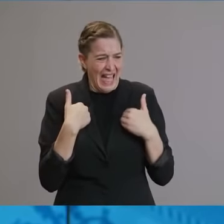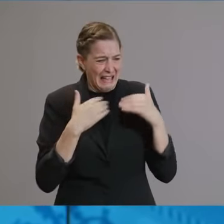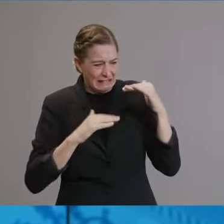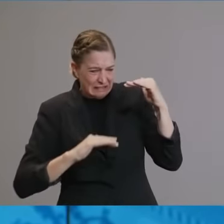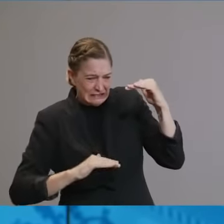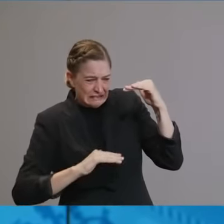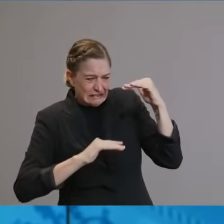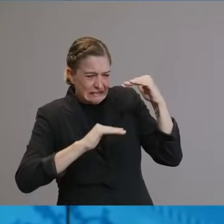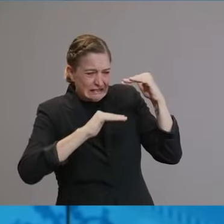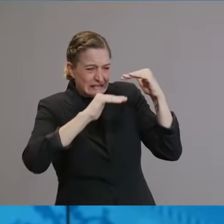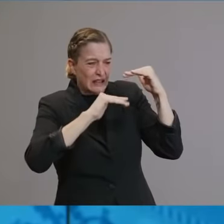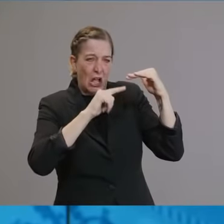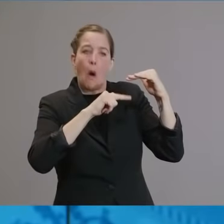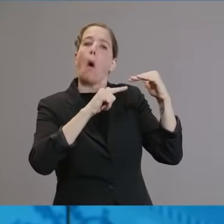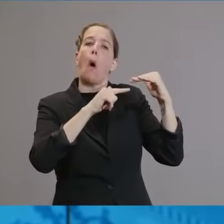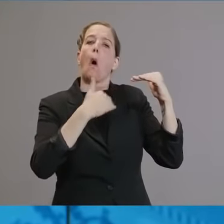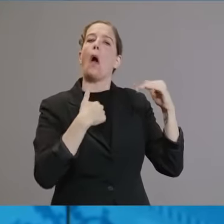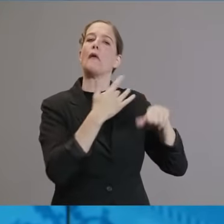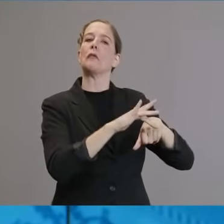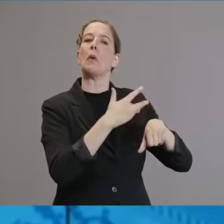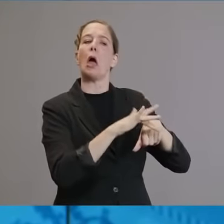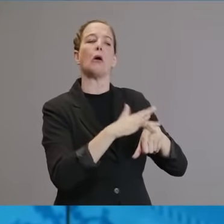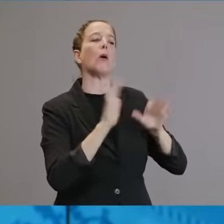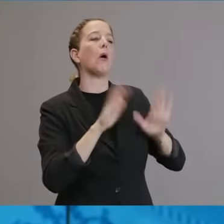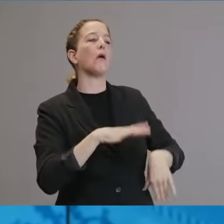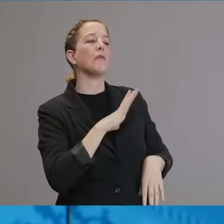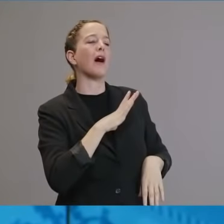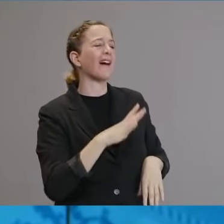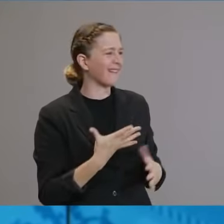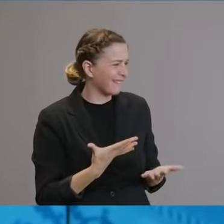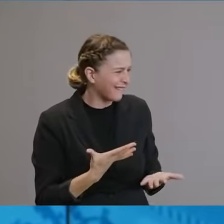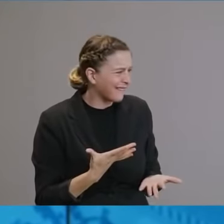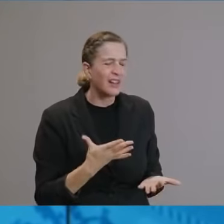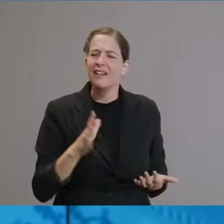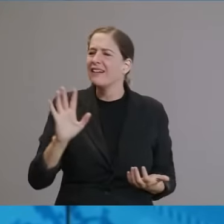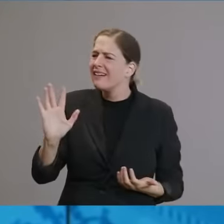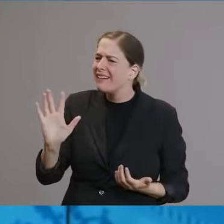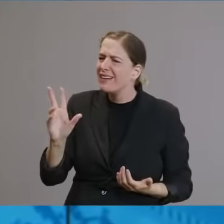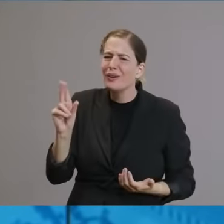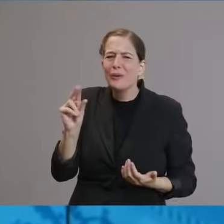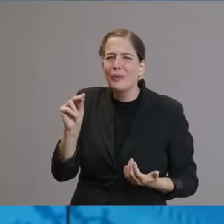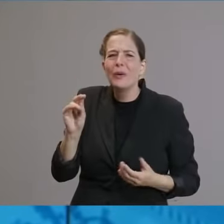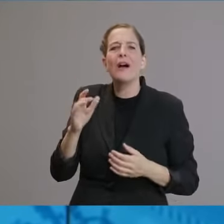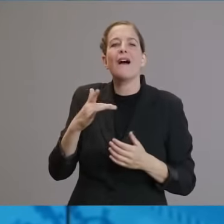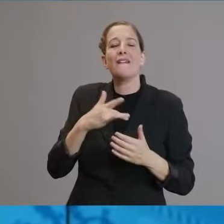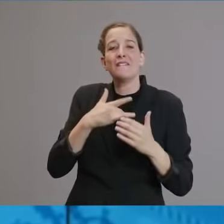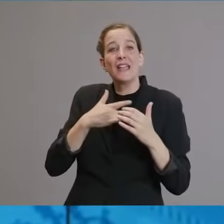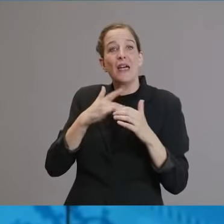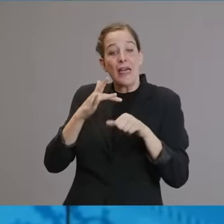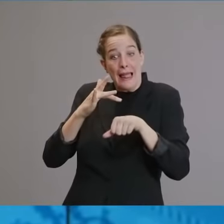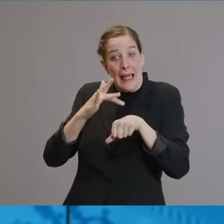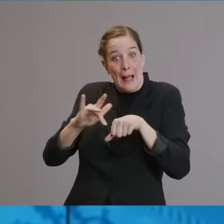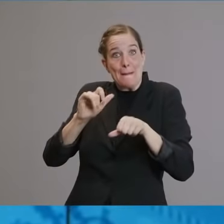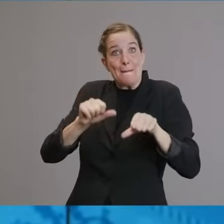NO, THAT IS NOT ALL I AM CONCERNED ABOUT. THAT'S WHAT IS MOST IMPORTANT WHEN THERE IS A RISE IN CASES.